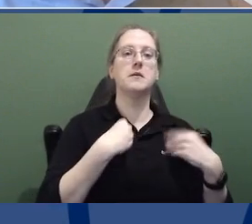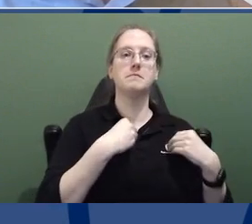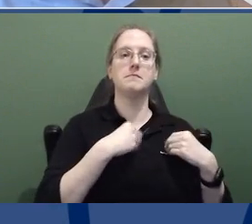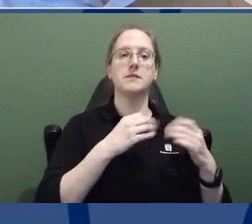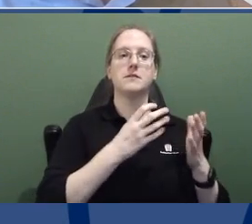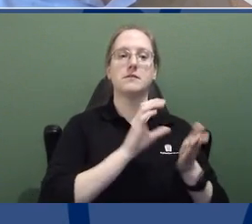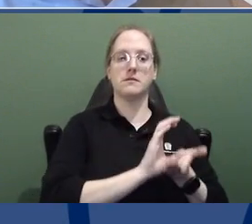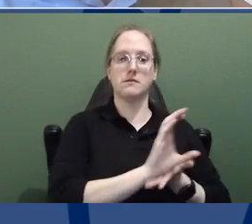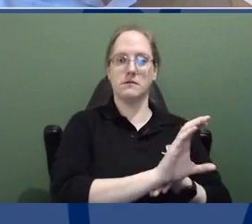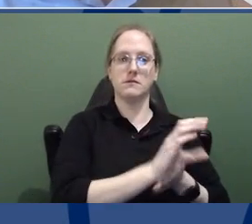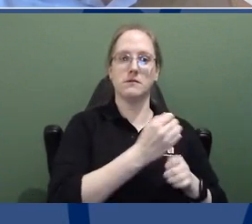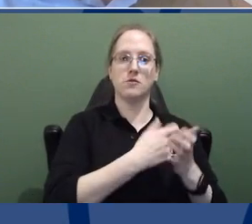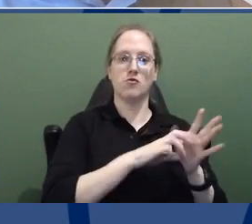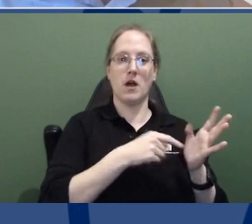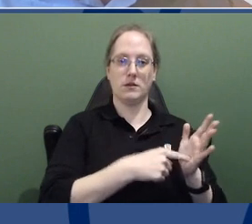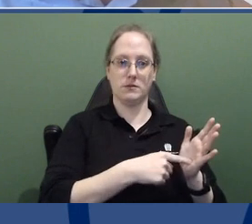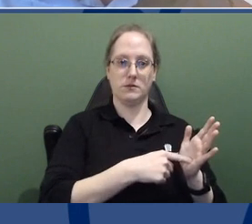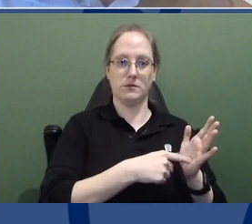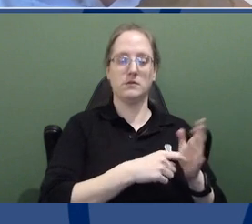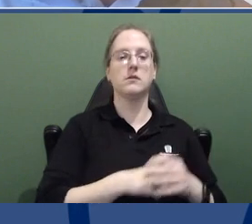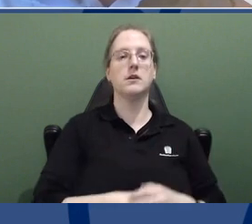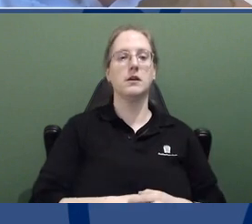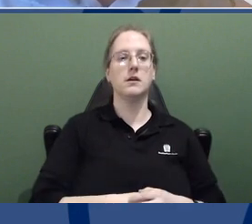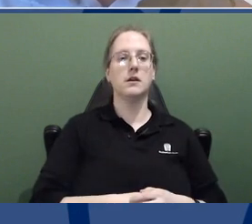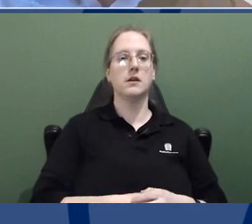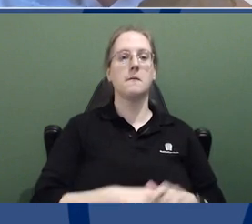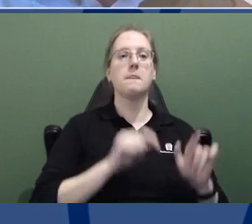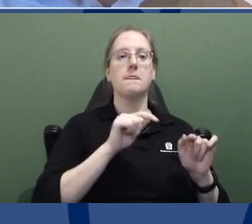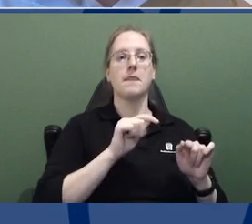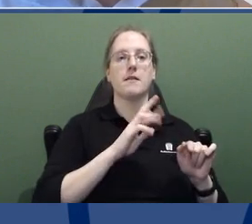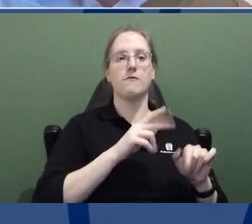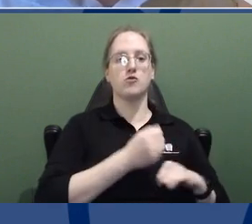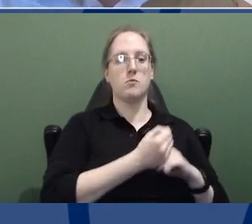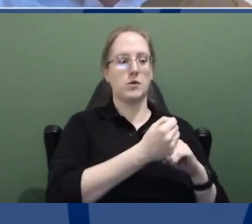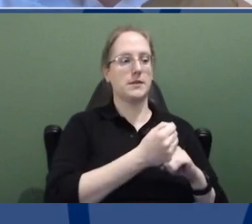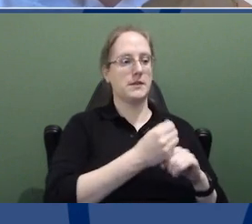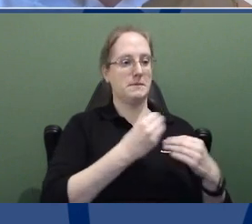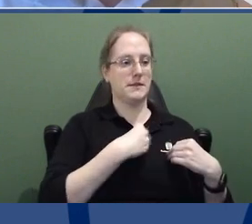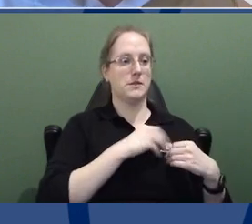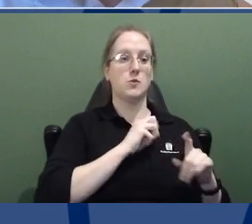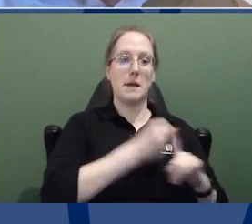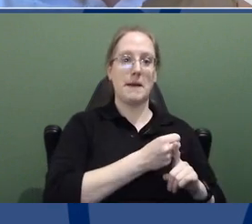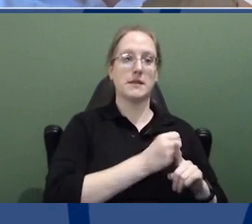set up to support businesses who are impacted during the first three weeks of the lockdown.